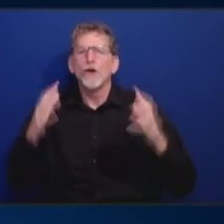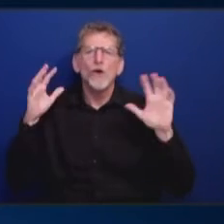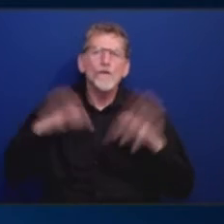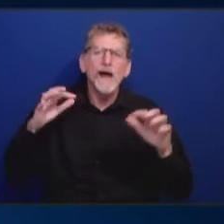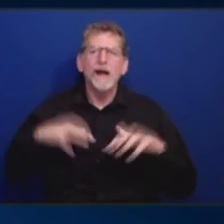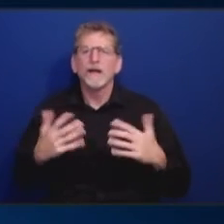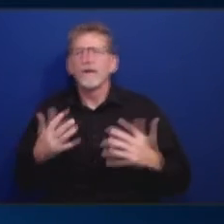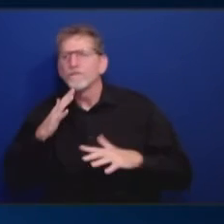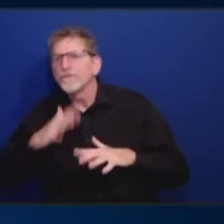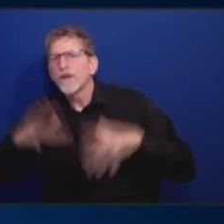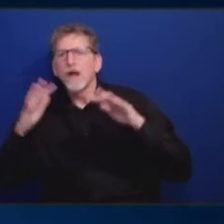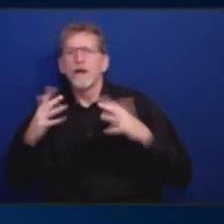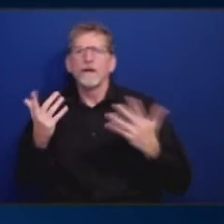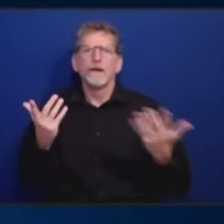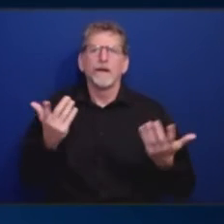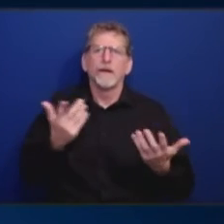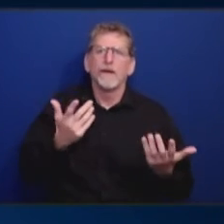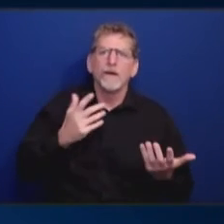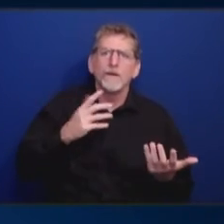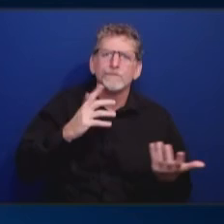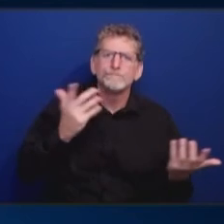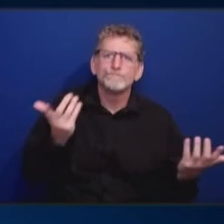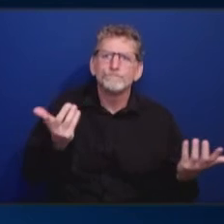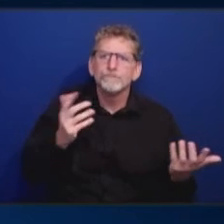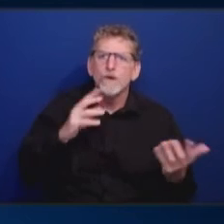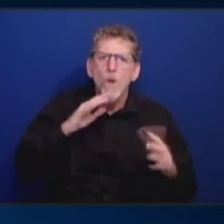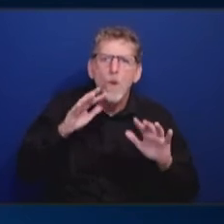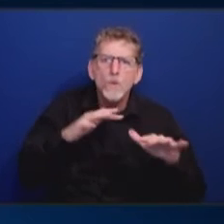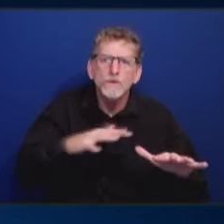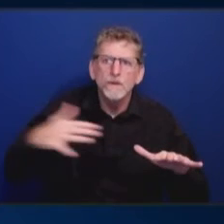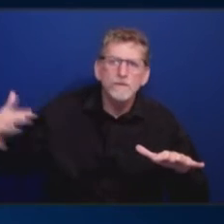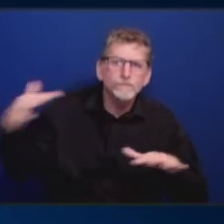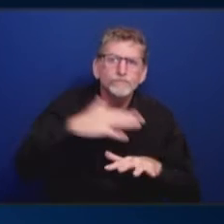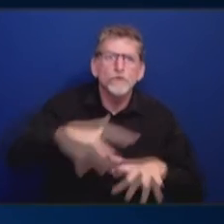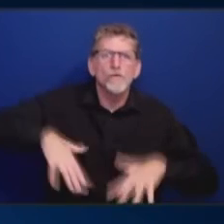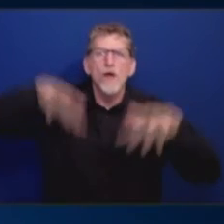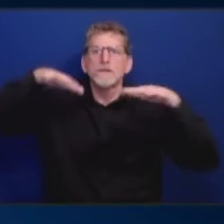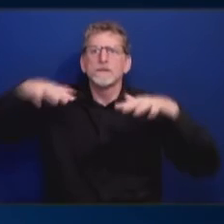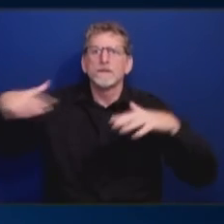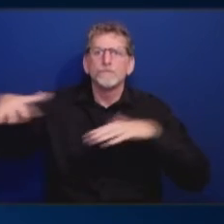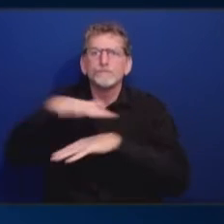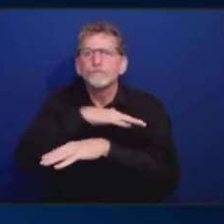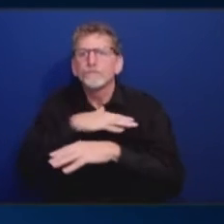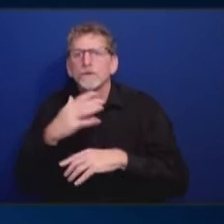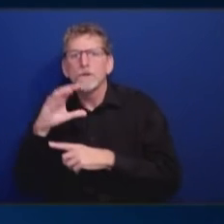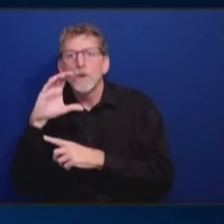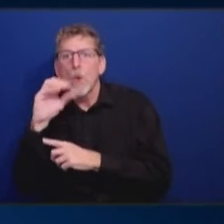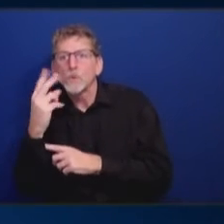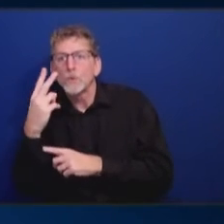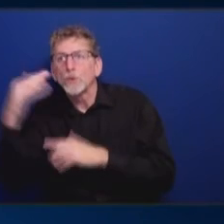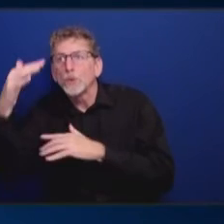rising temperatures globally, and increasing carbon dioxide levels themselves, as -- which